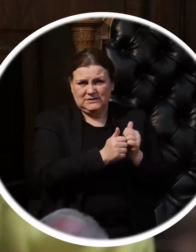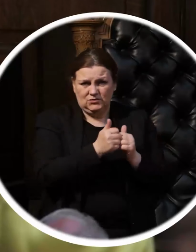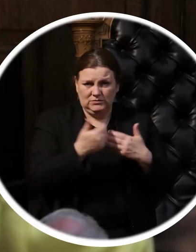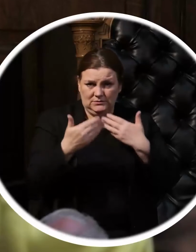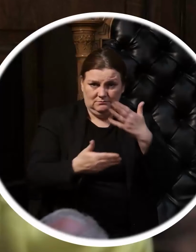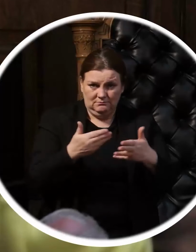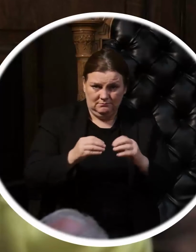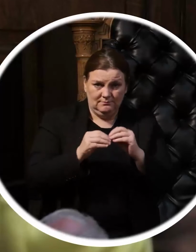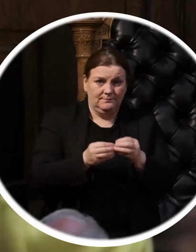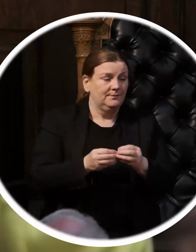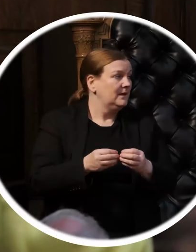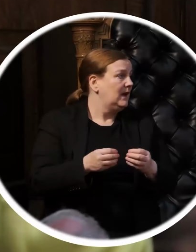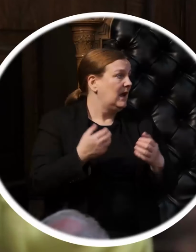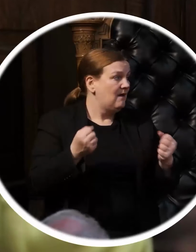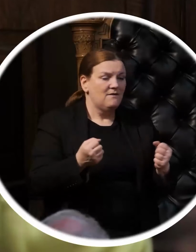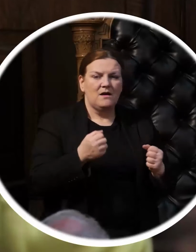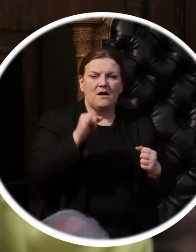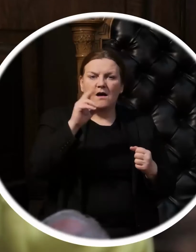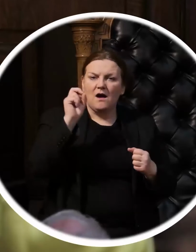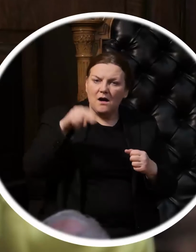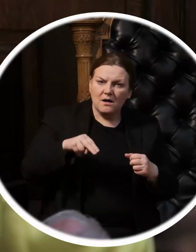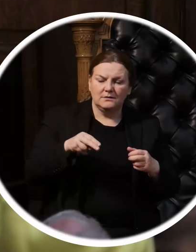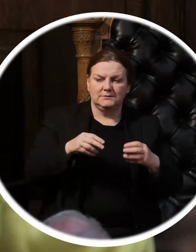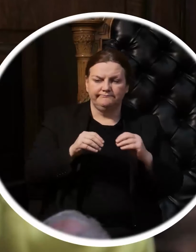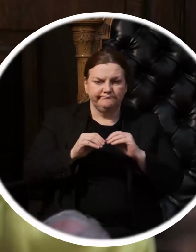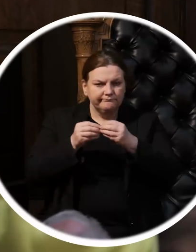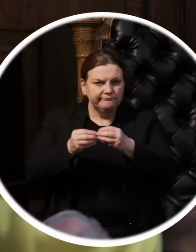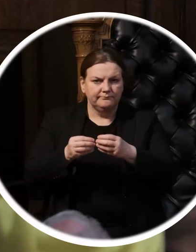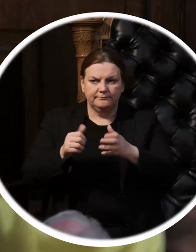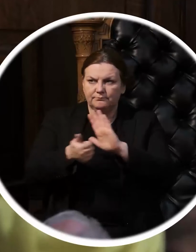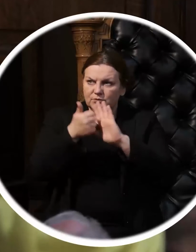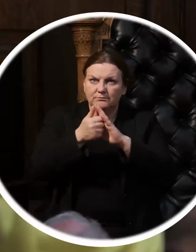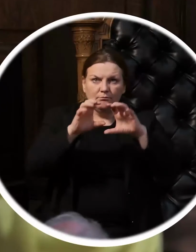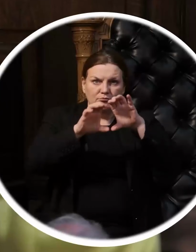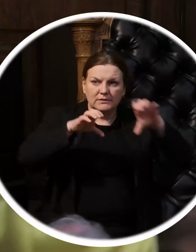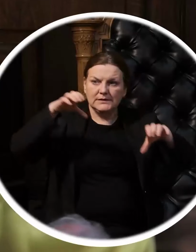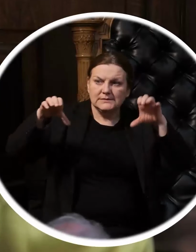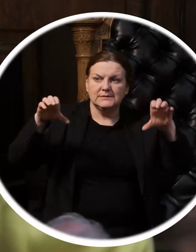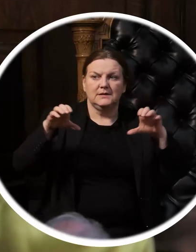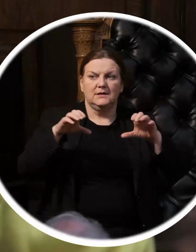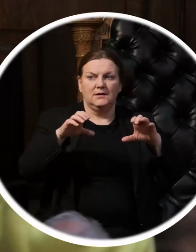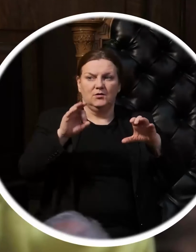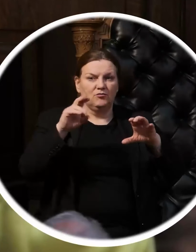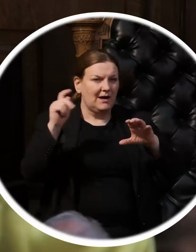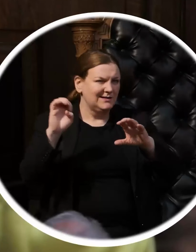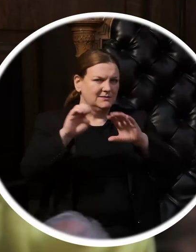all of this, all of these building materials, bricks, granite, so on and so forth is all coming from